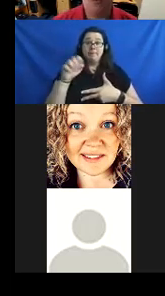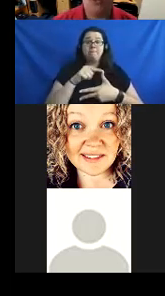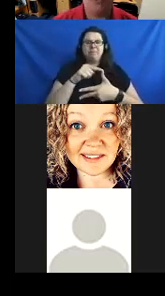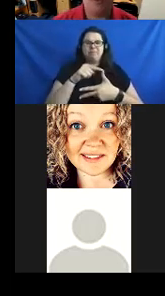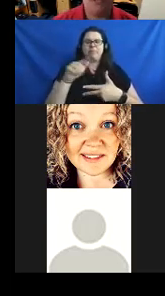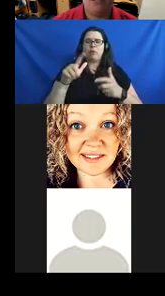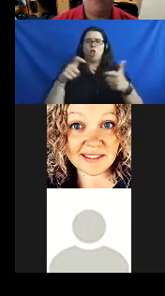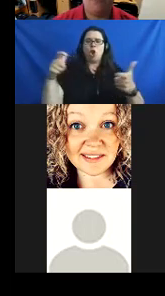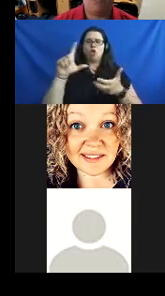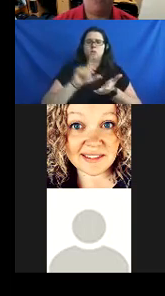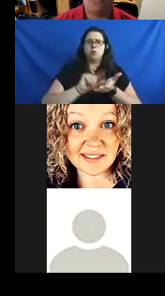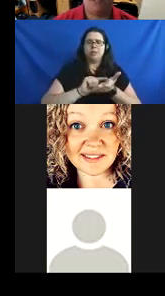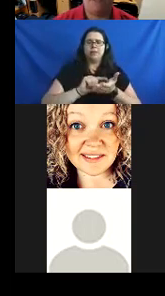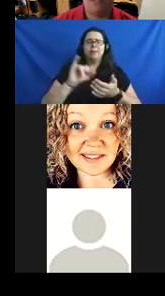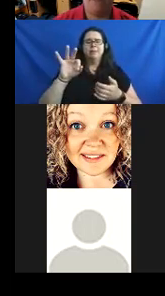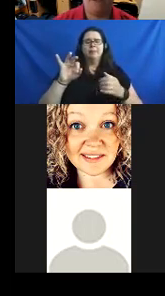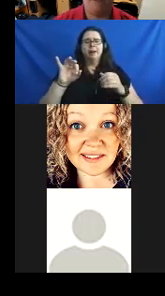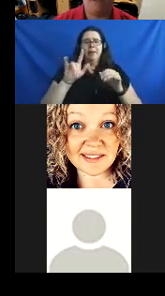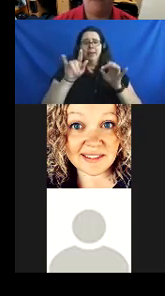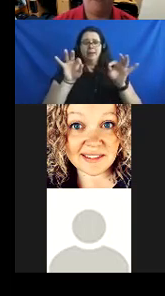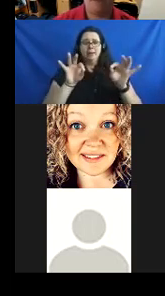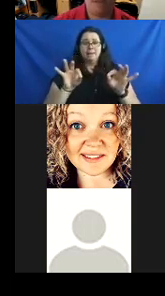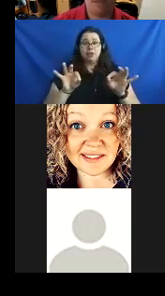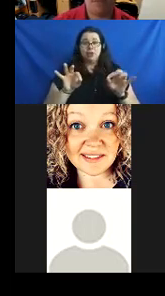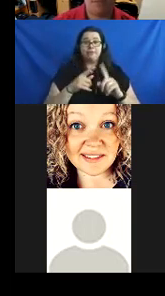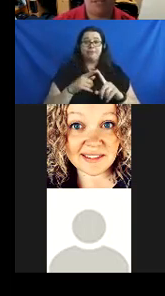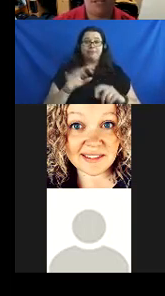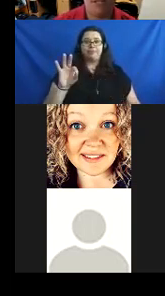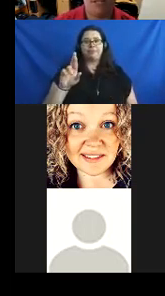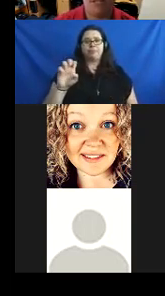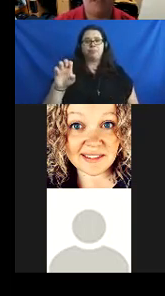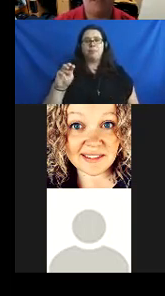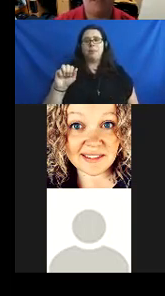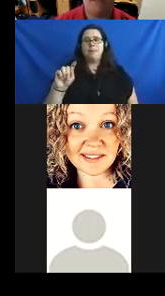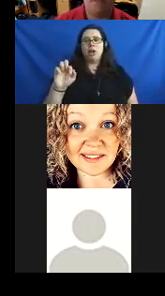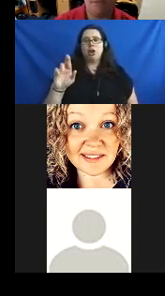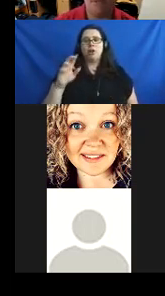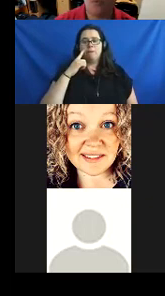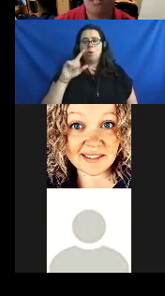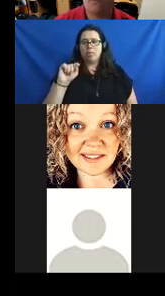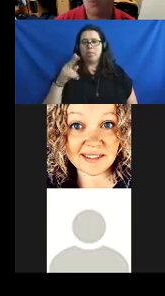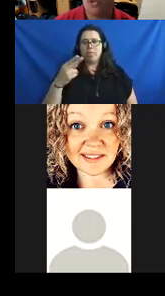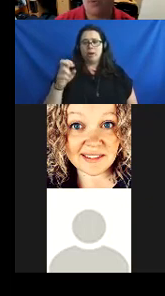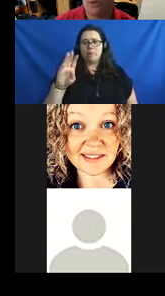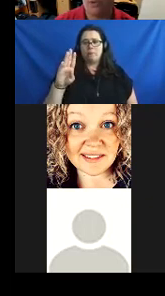LARGE PRINT, IF WE LOOK AT THE DEFINITION FOR FREE MATTER FOR THE BLIND, IT MUST BE 14 POINT OR LARGER.